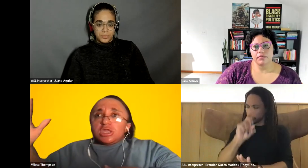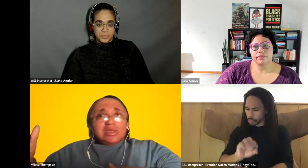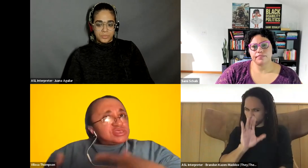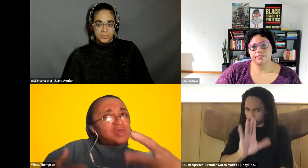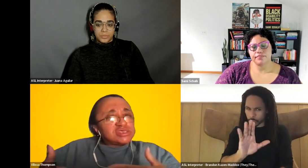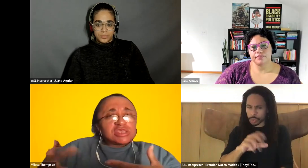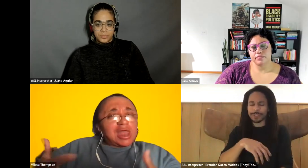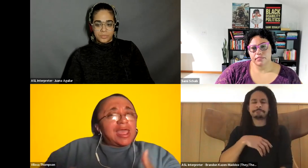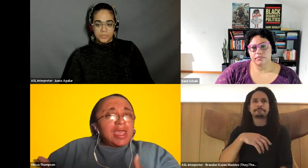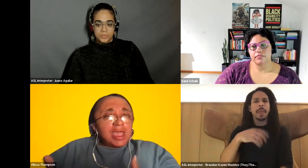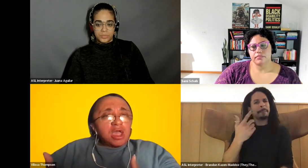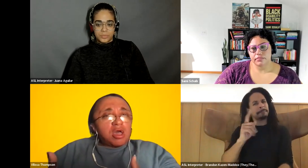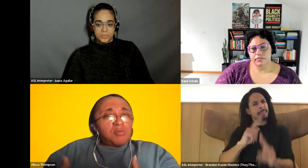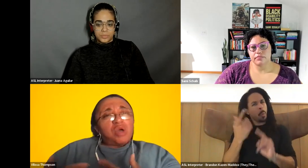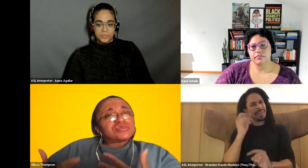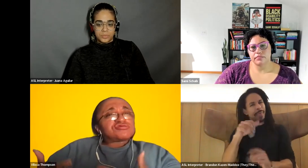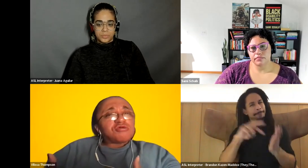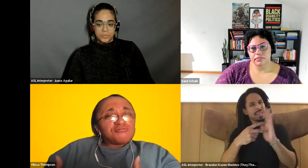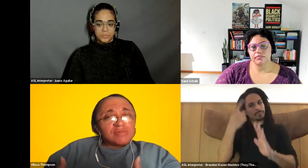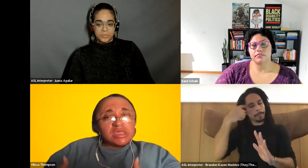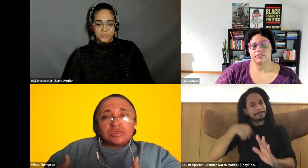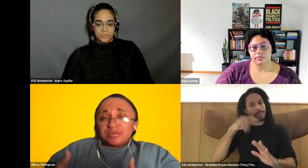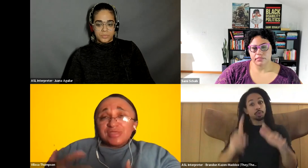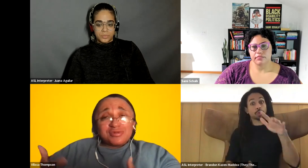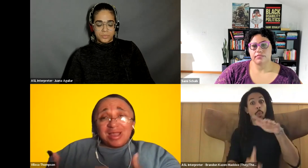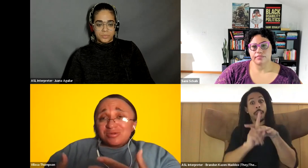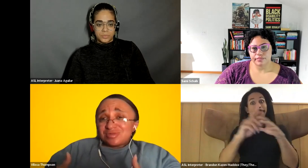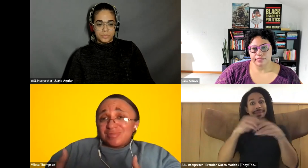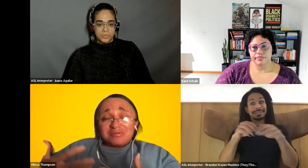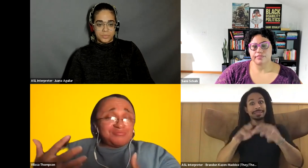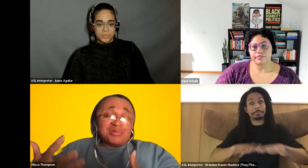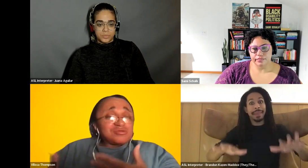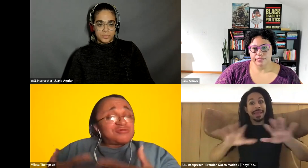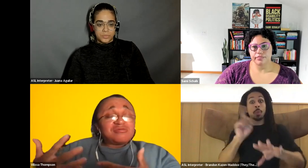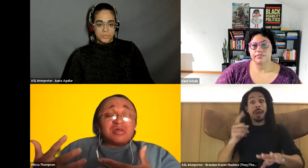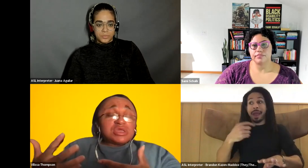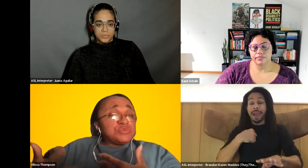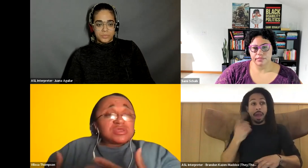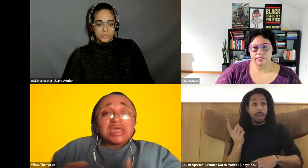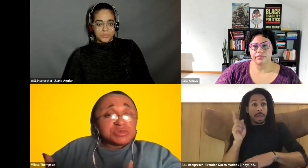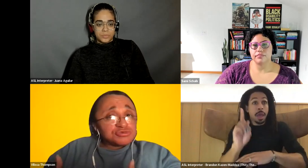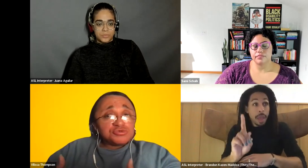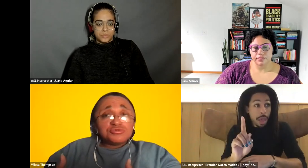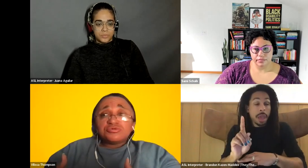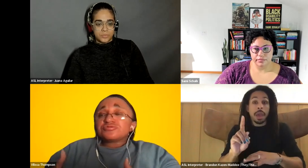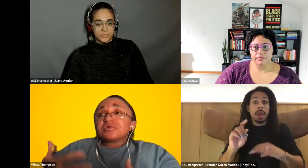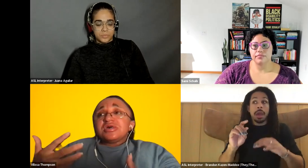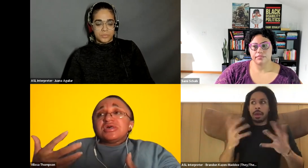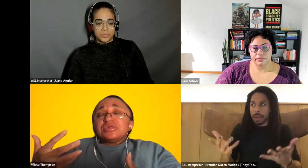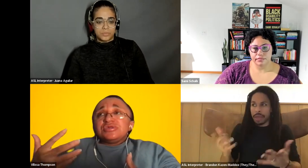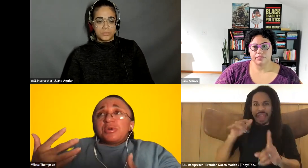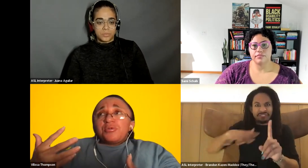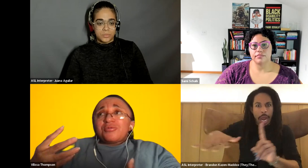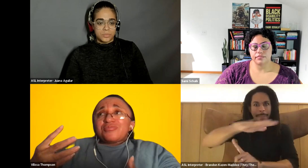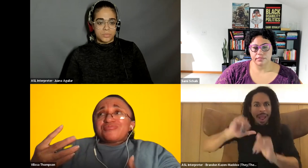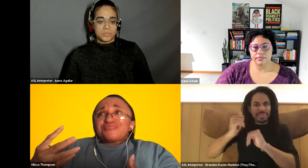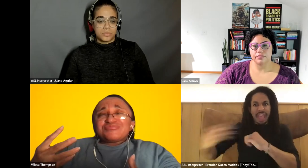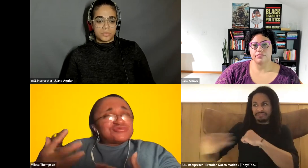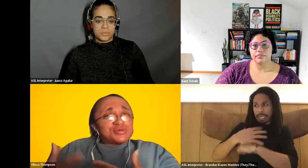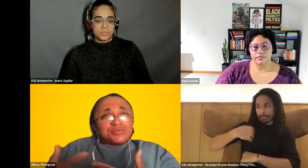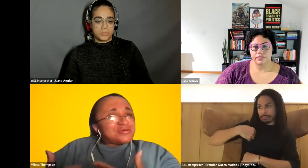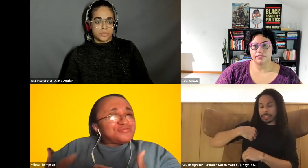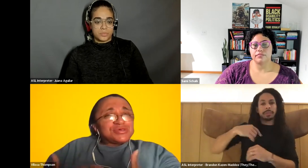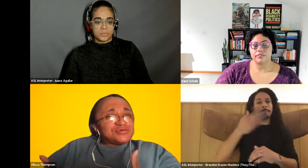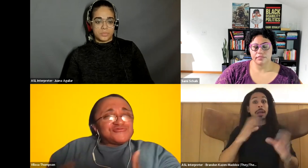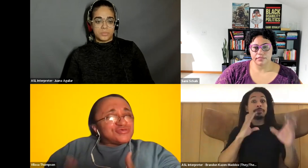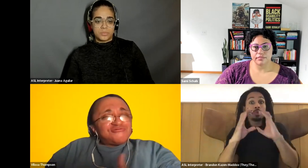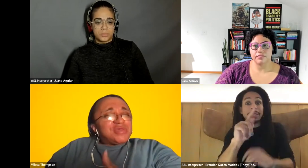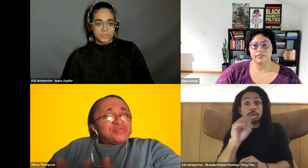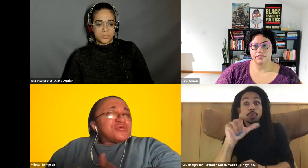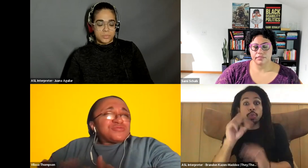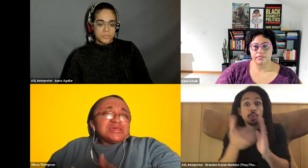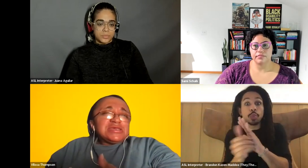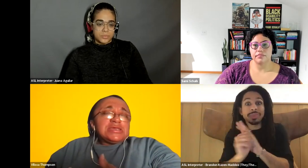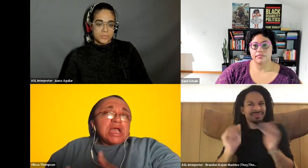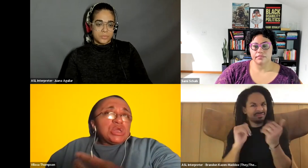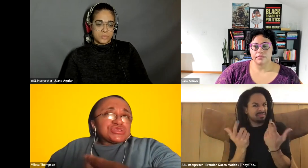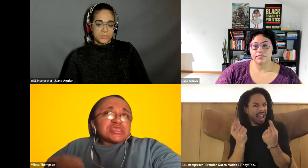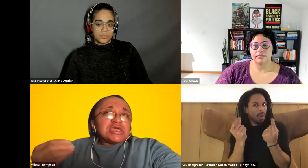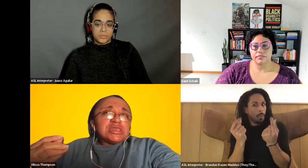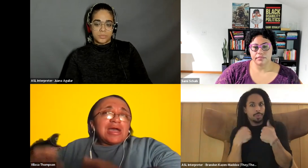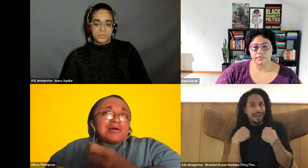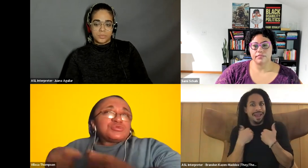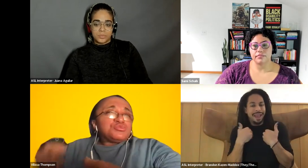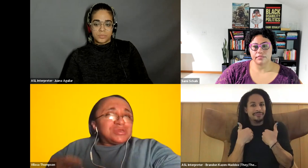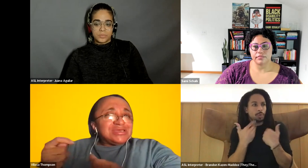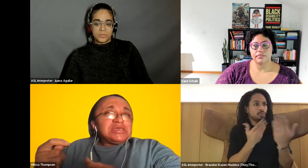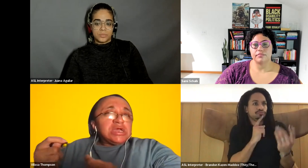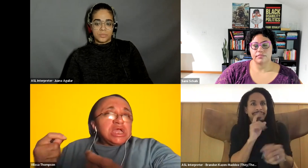Vilissa Thompson: in the spaces that I am? How is it serving me? You know. That's where I learned about better communication tools. You know. social work is one of those fields of people. Don't really understand how you really